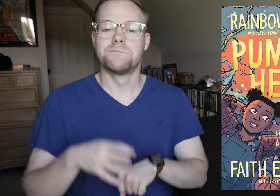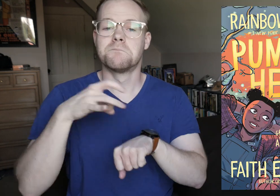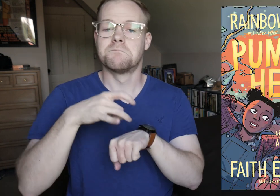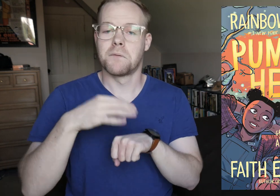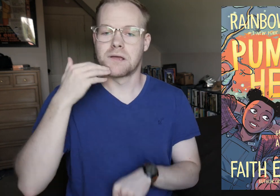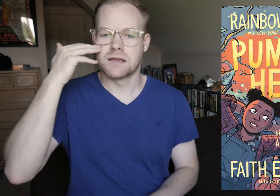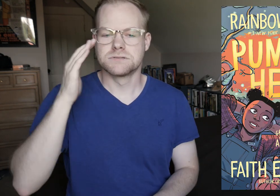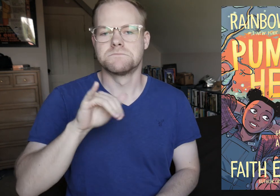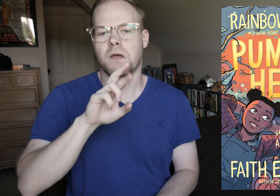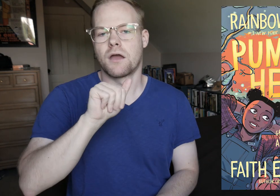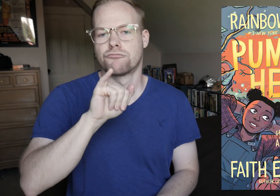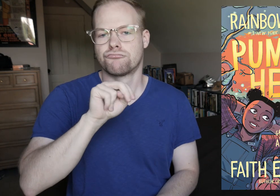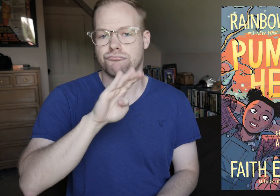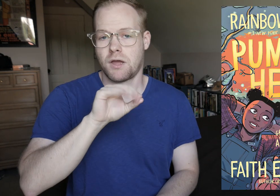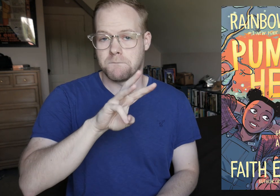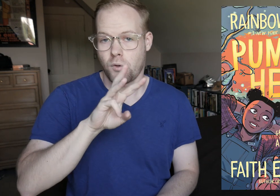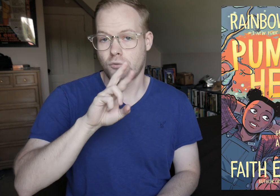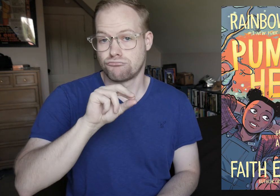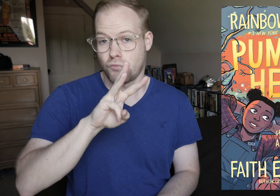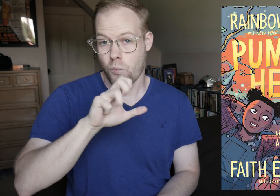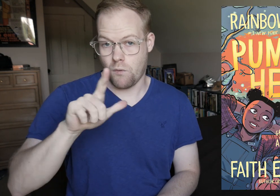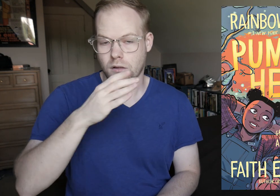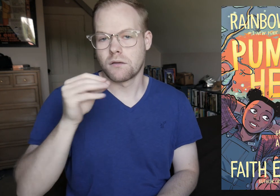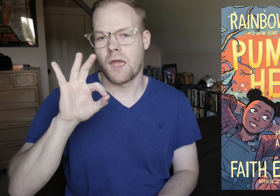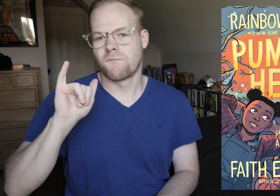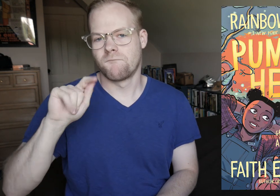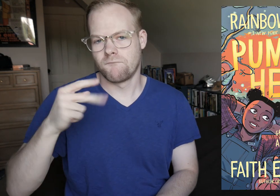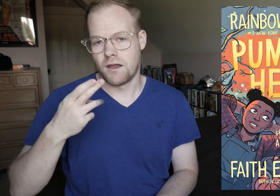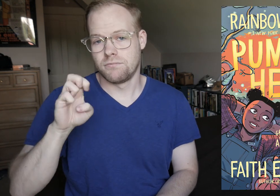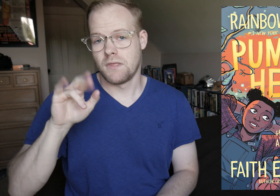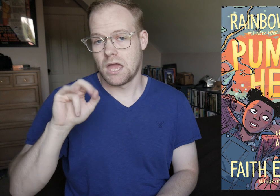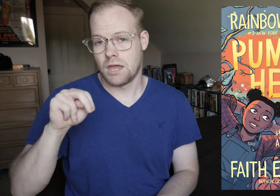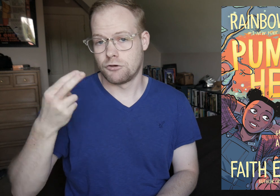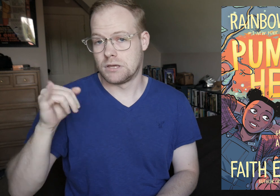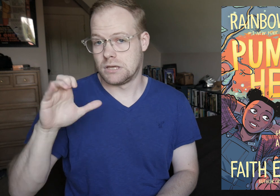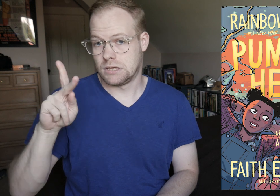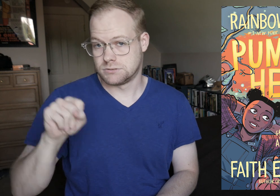Pumpkinheads by Rainbow Rowell and Faith Erin Hicks.